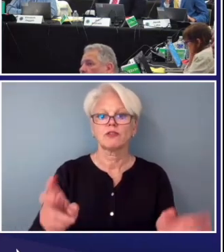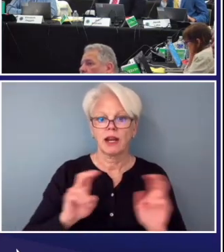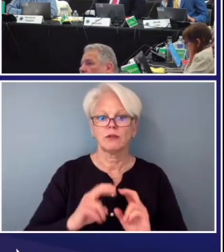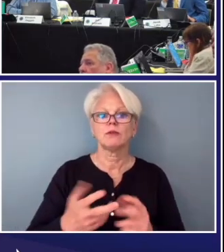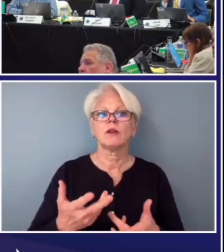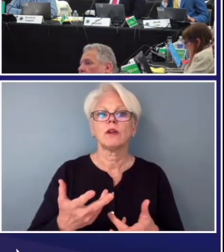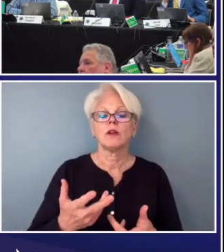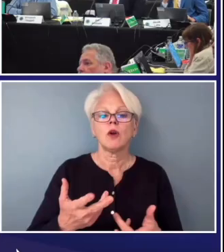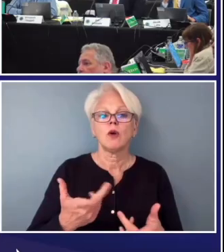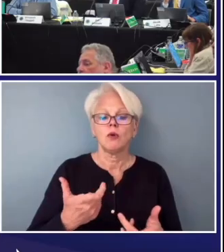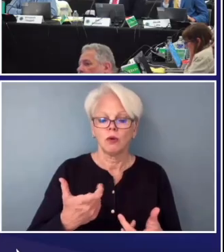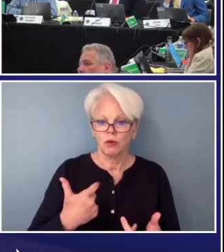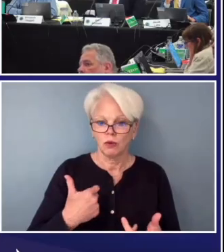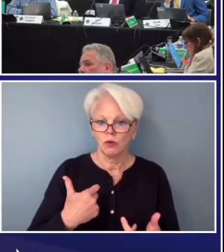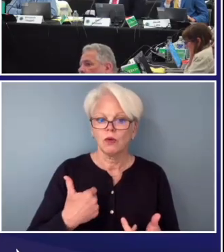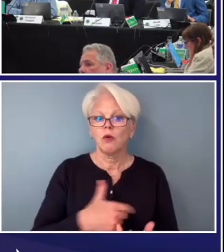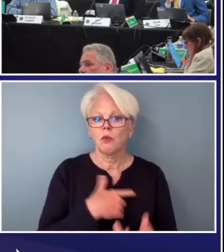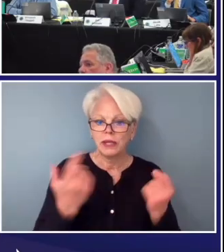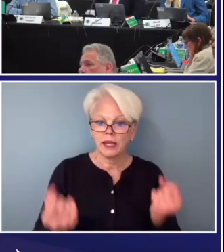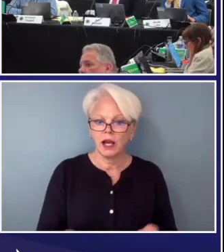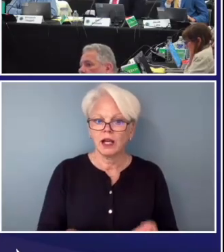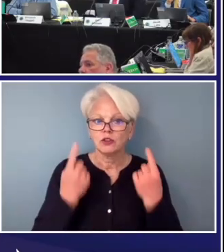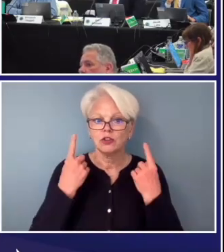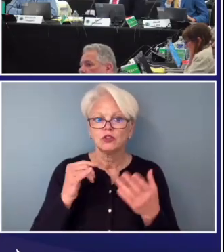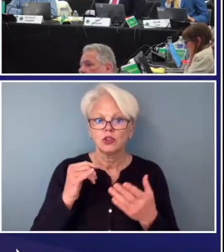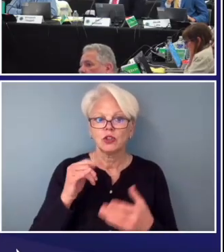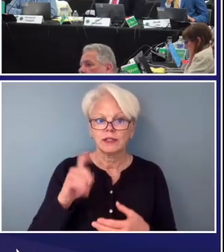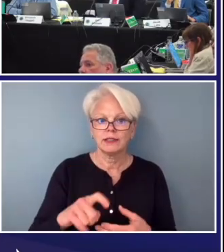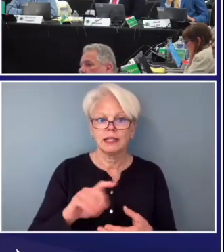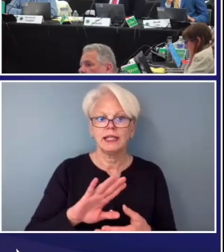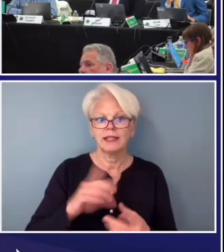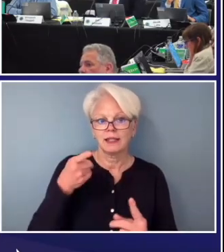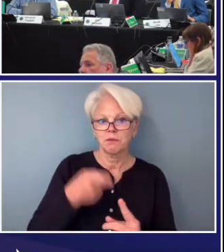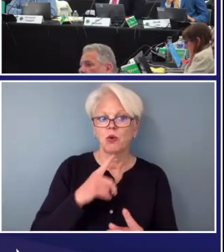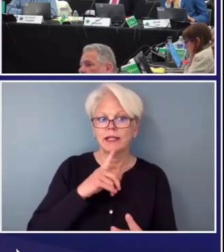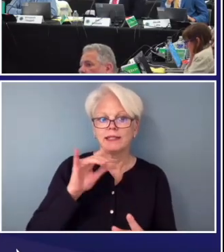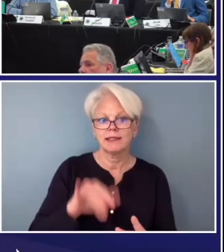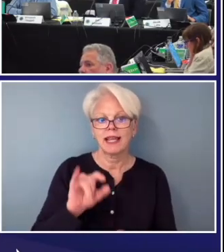we kept, we understood that the need that the whole point is that if, uh, uh, this closed